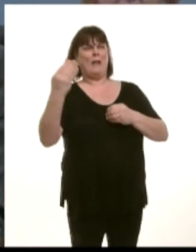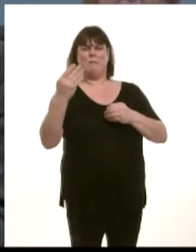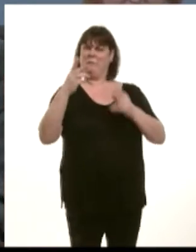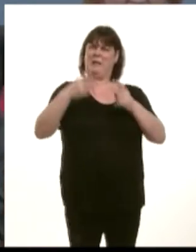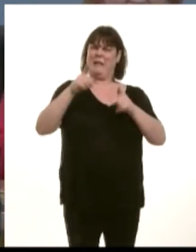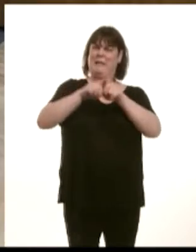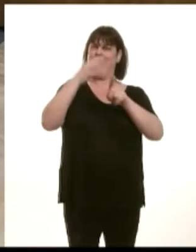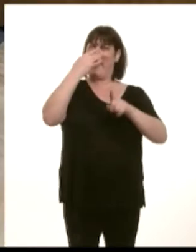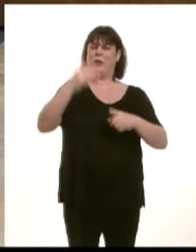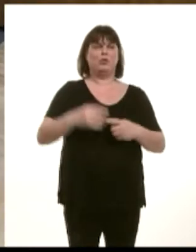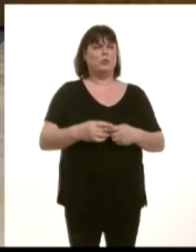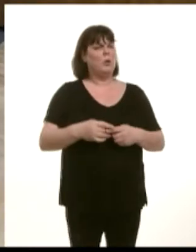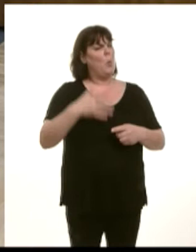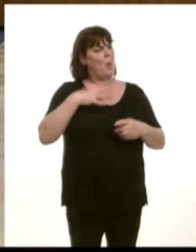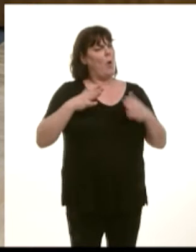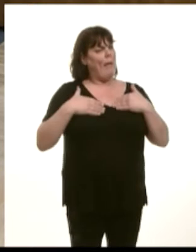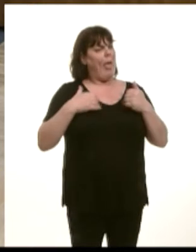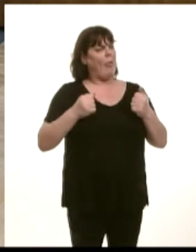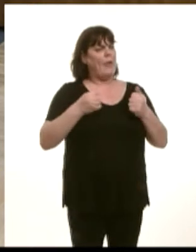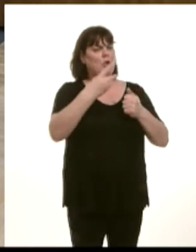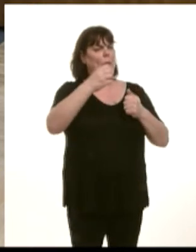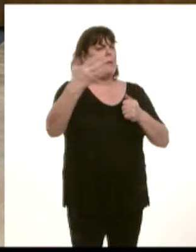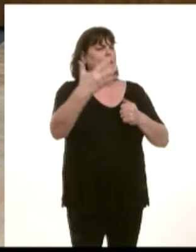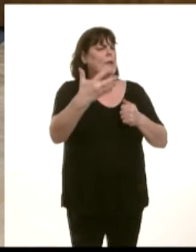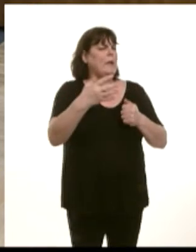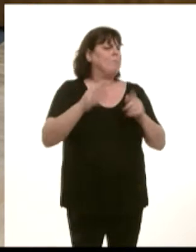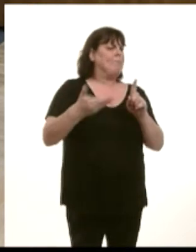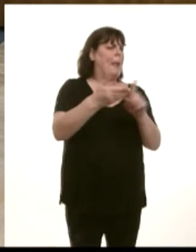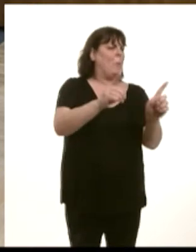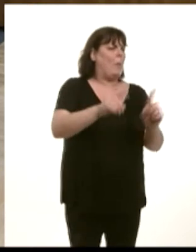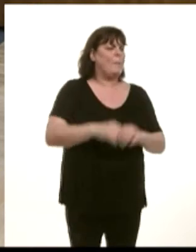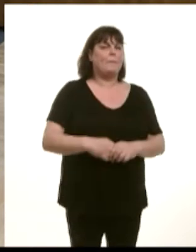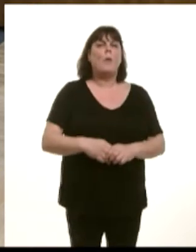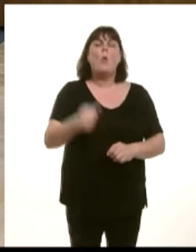more healthy 2015? Carwyn Jones: Well, of course, the drop in heart disease would indicate certainly that